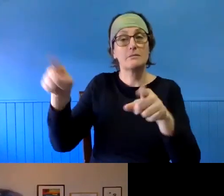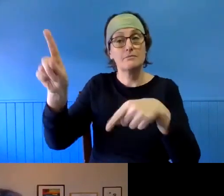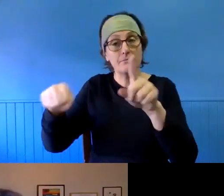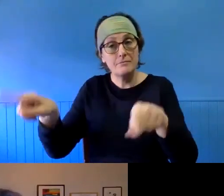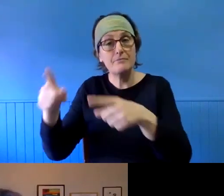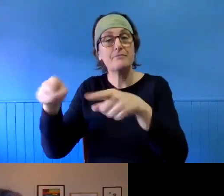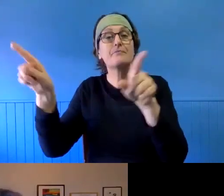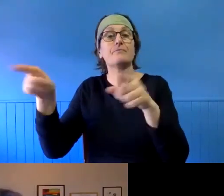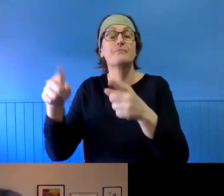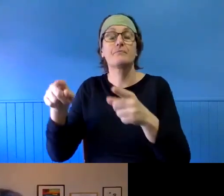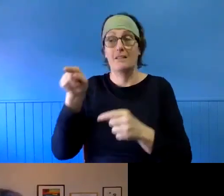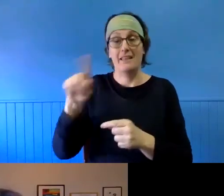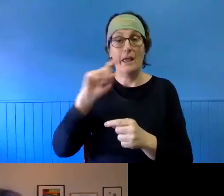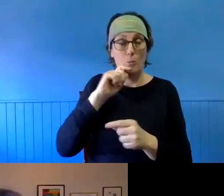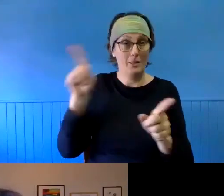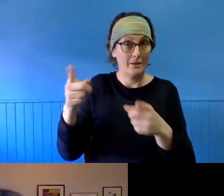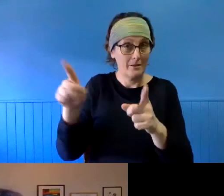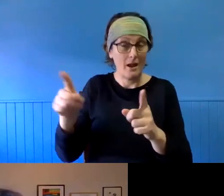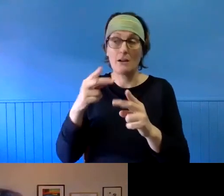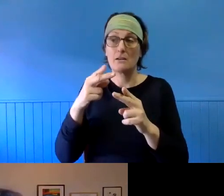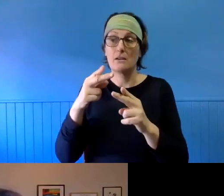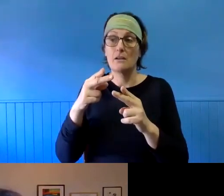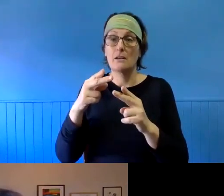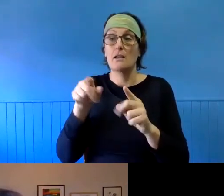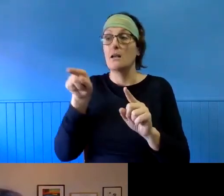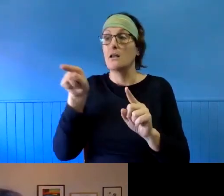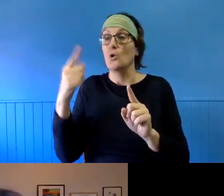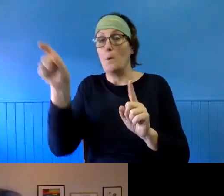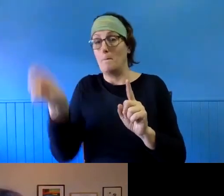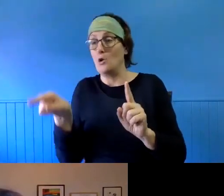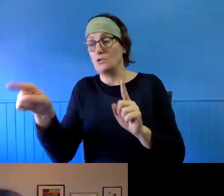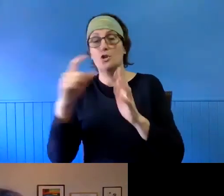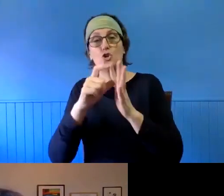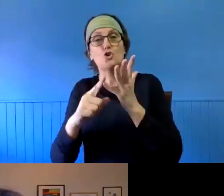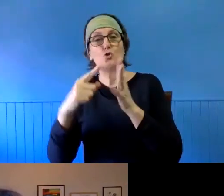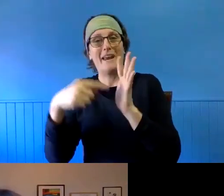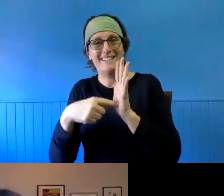that person will conduct the person that's going to be our duet player,